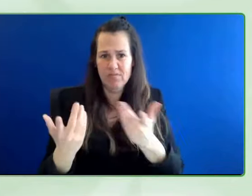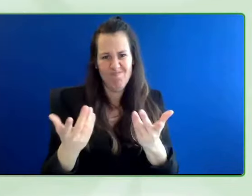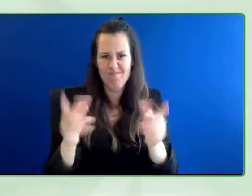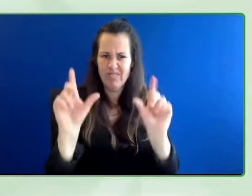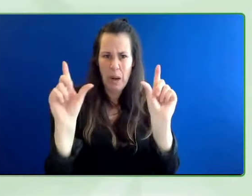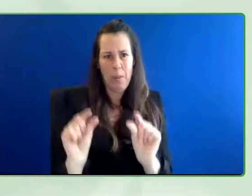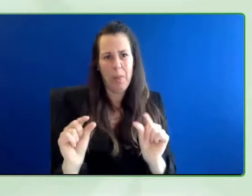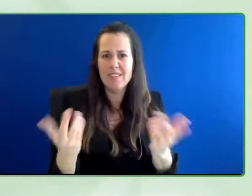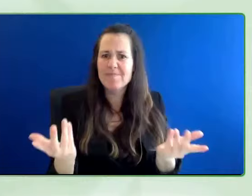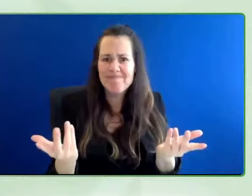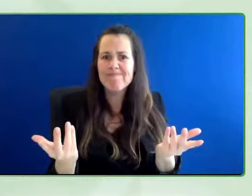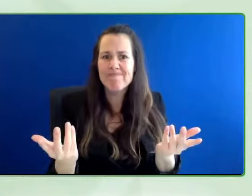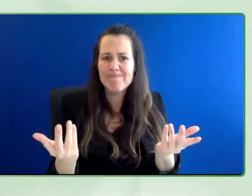through silos.